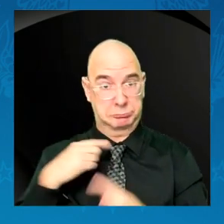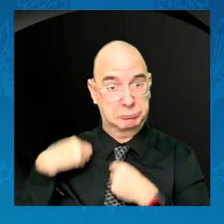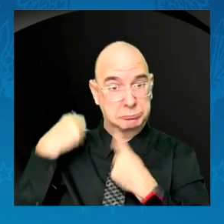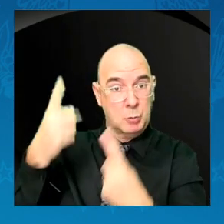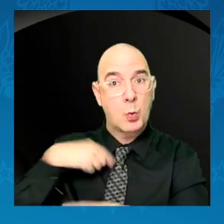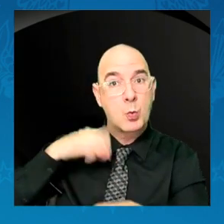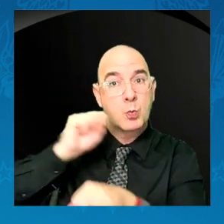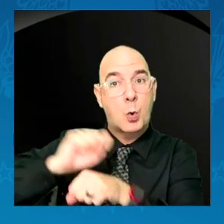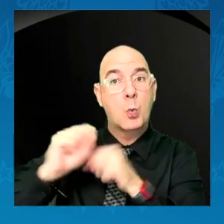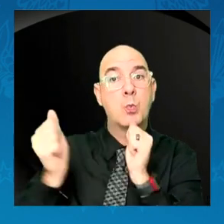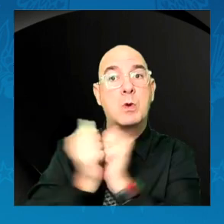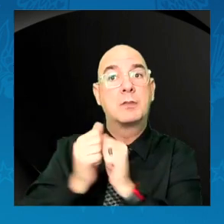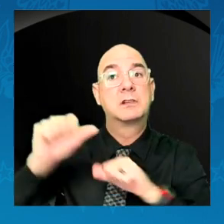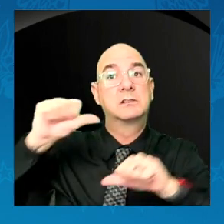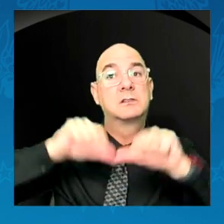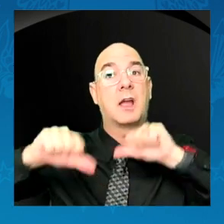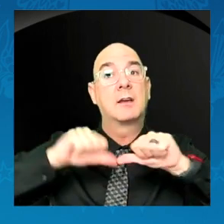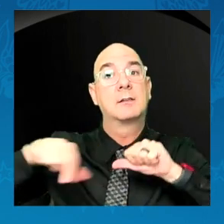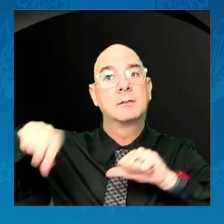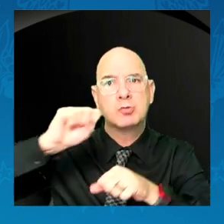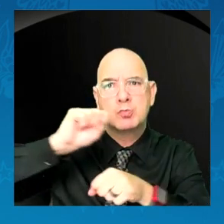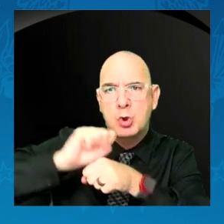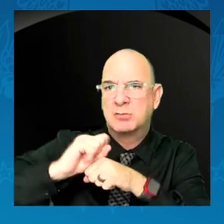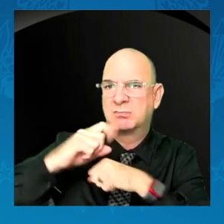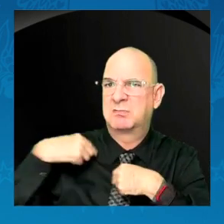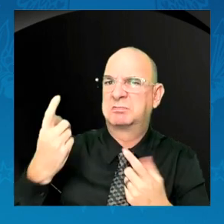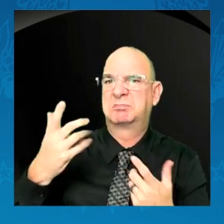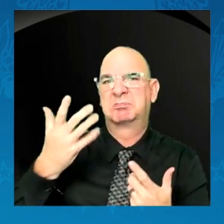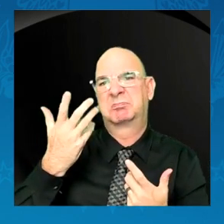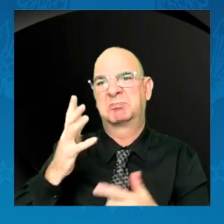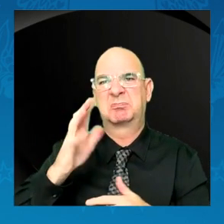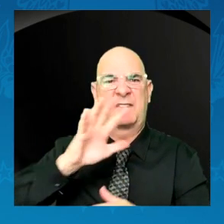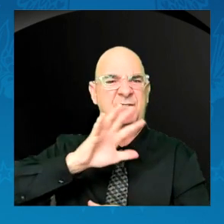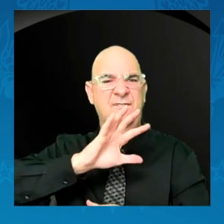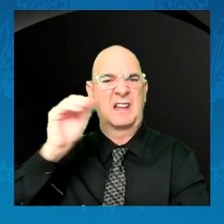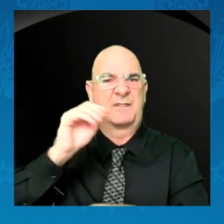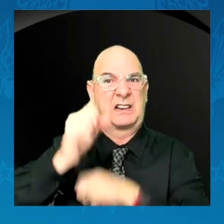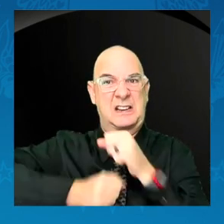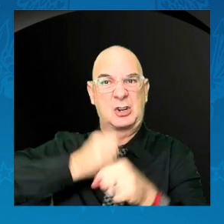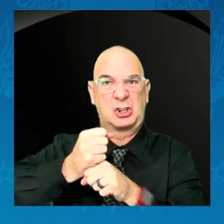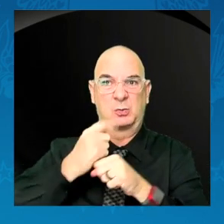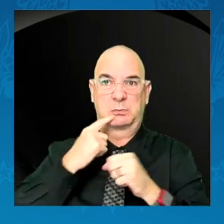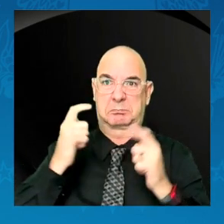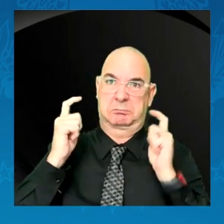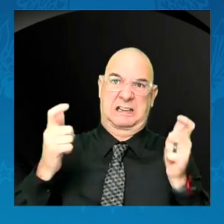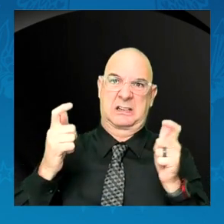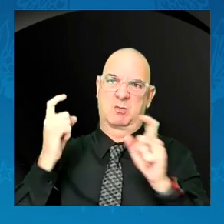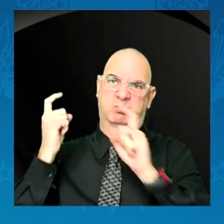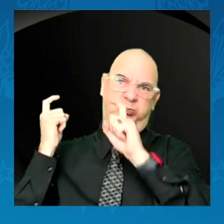for about 50 years. But one of our biggest contributions it comes from the data processing capabilities